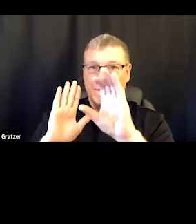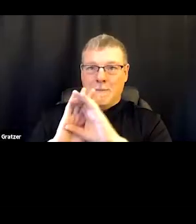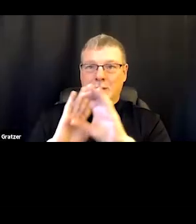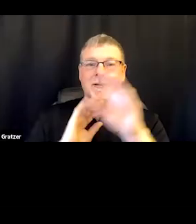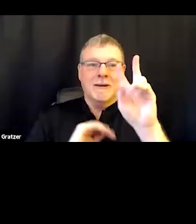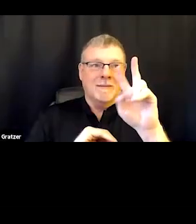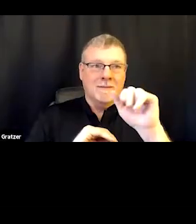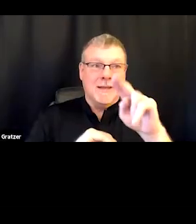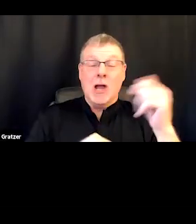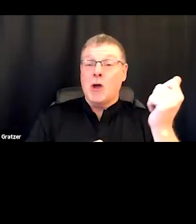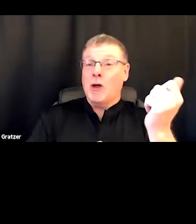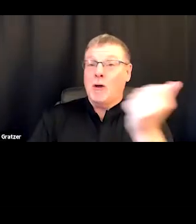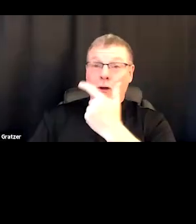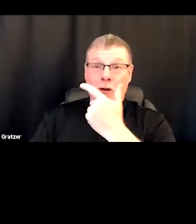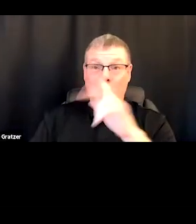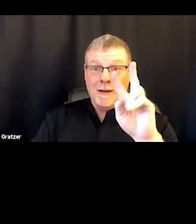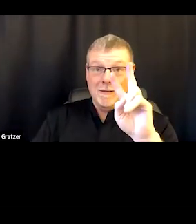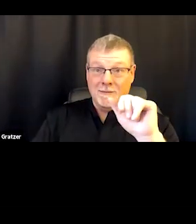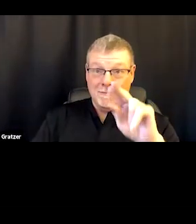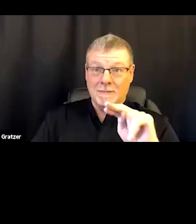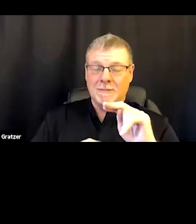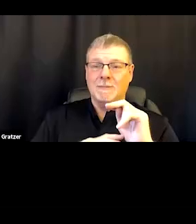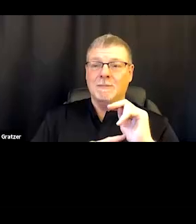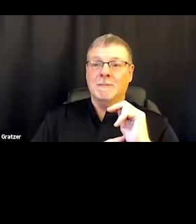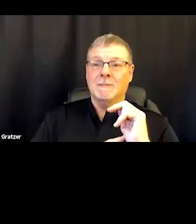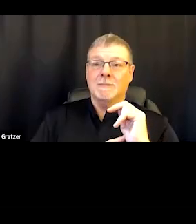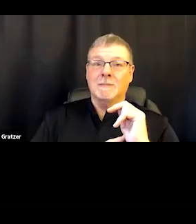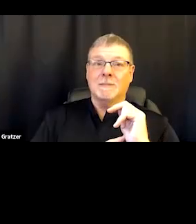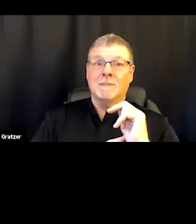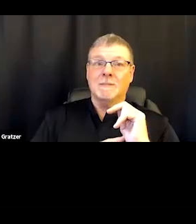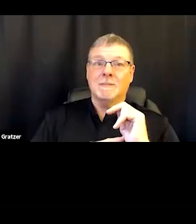All of our vans were designed with the community advocates